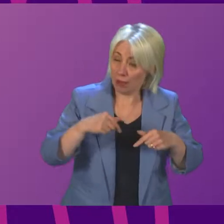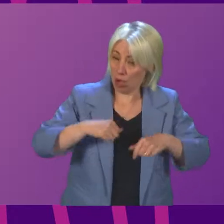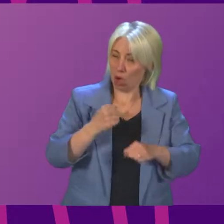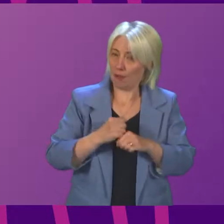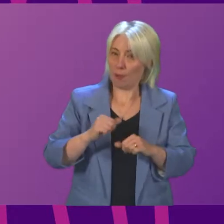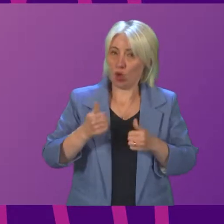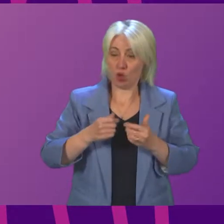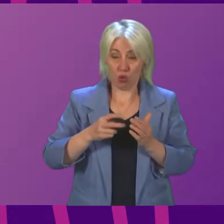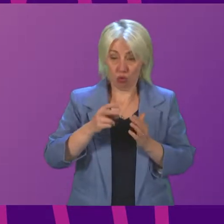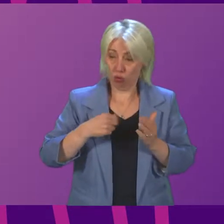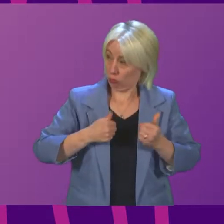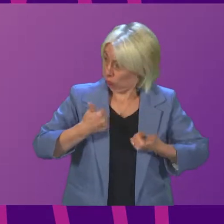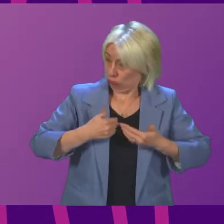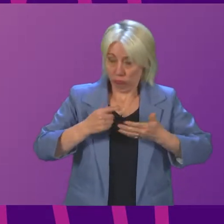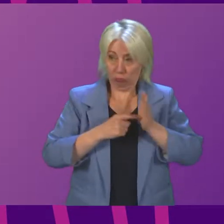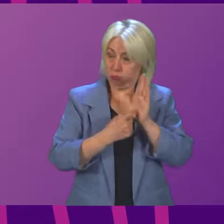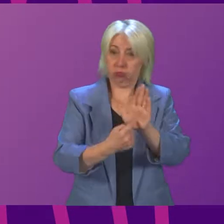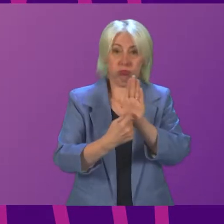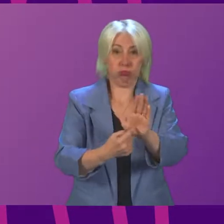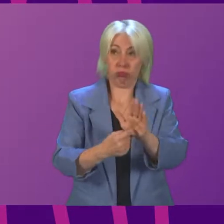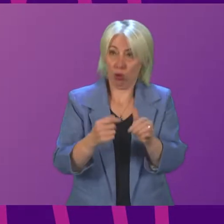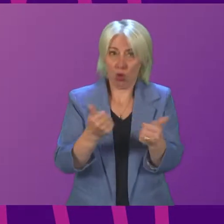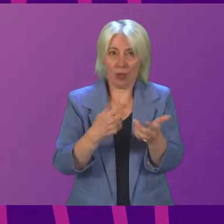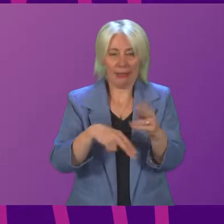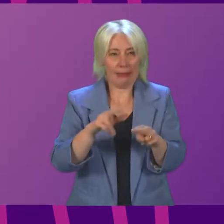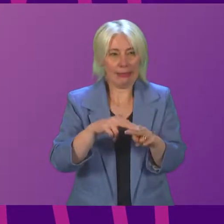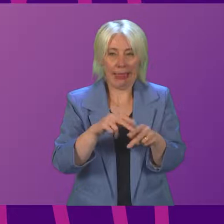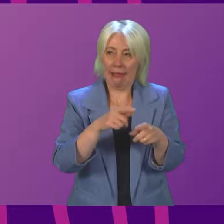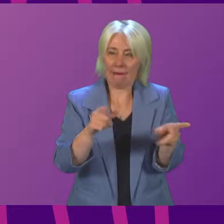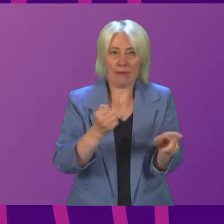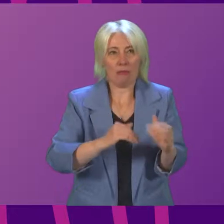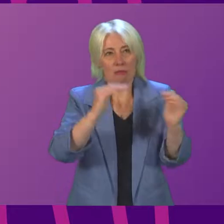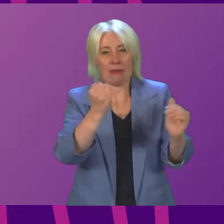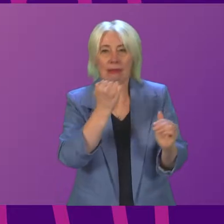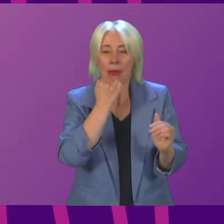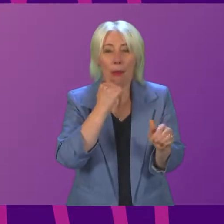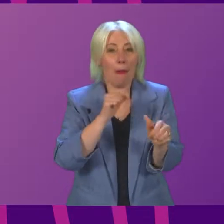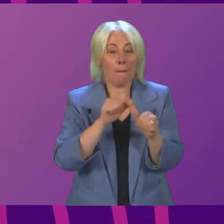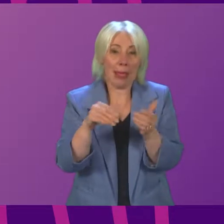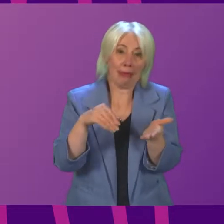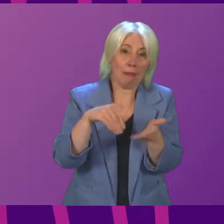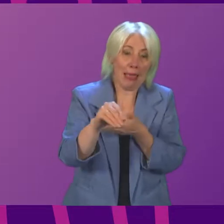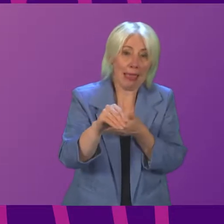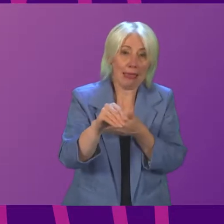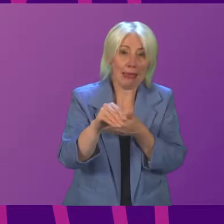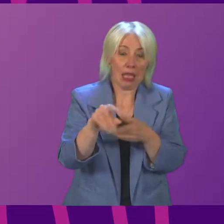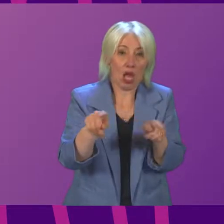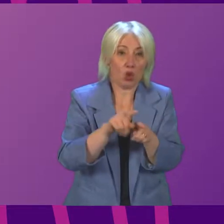record numbers of staff in our NHS, and they are the best paid in the entire UK.